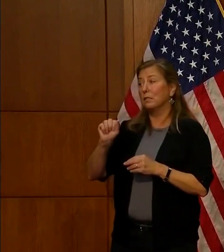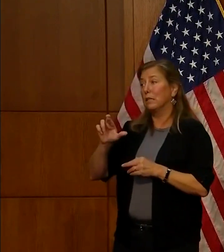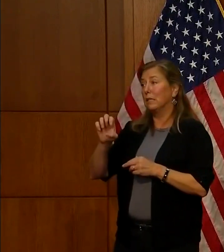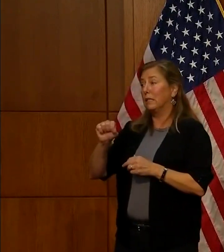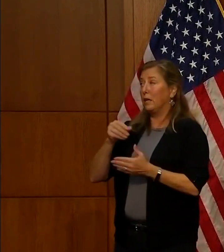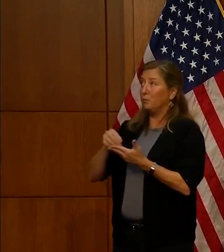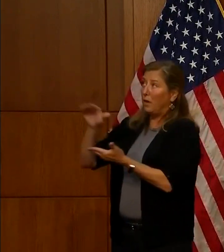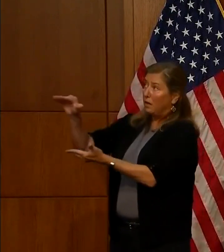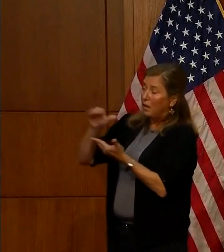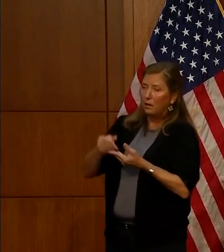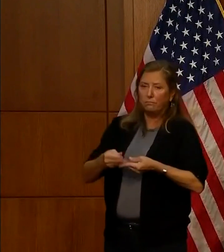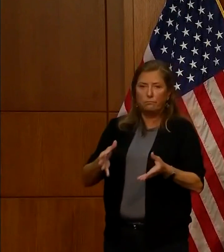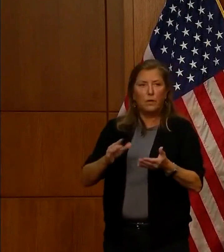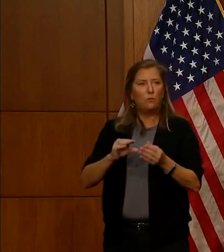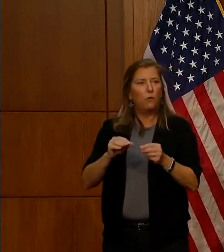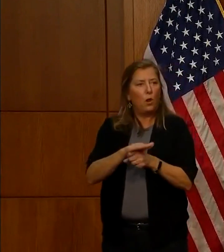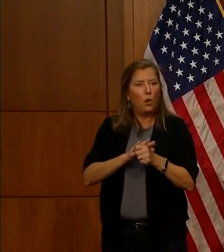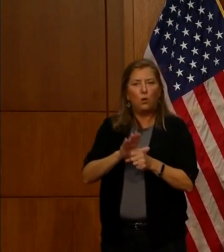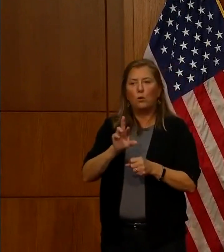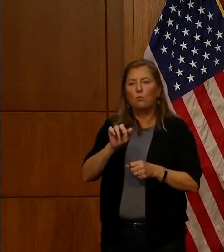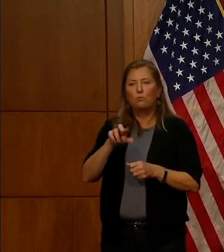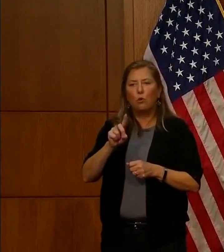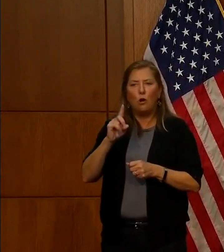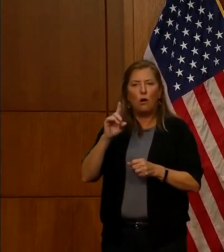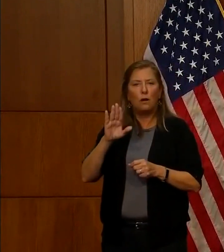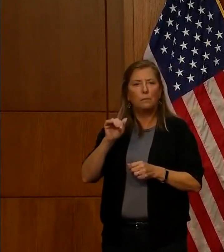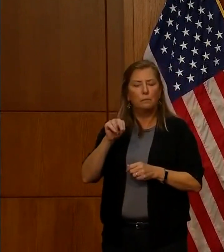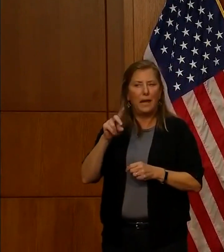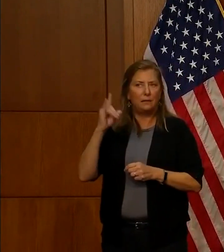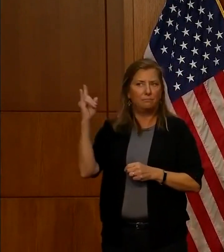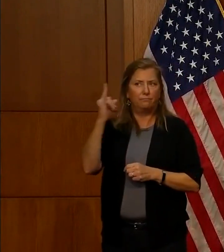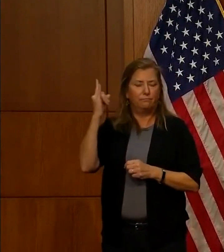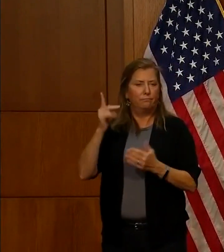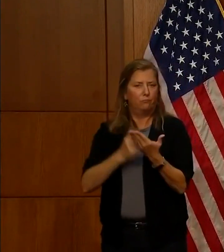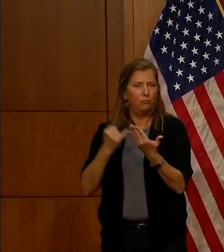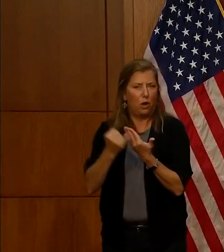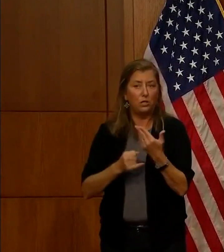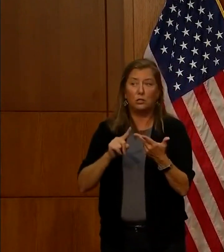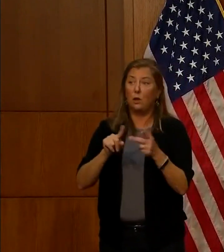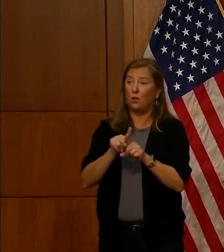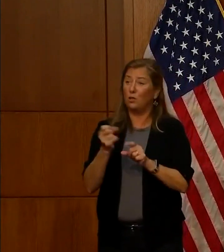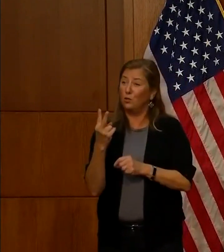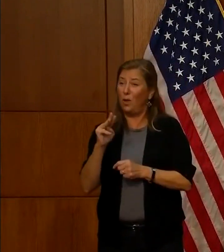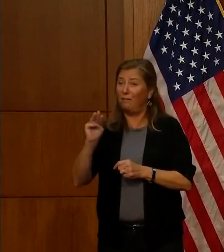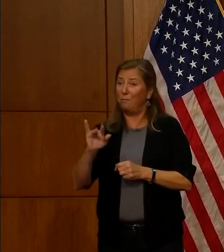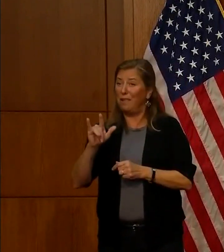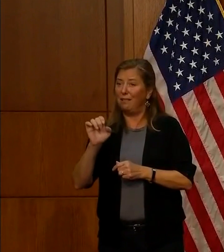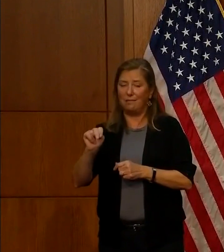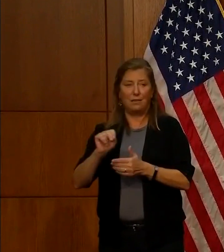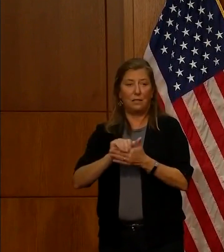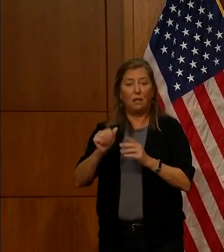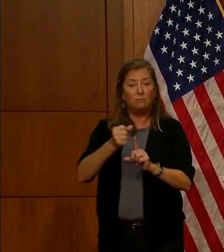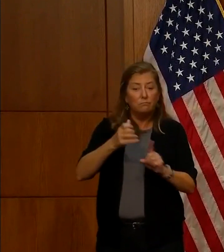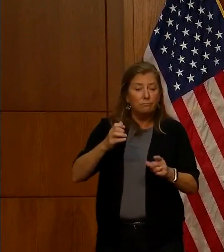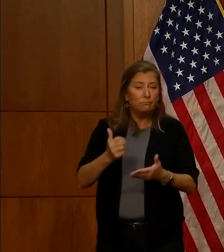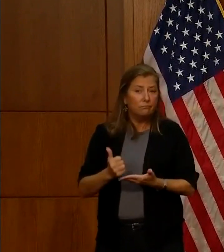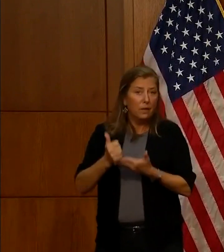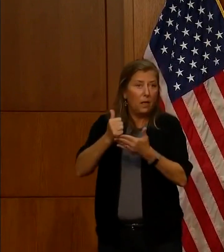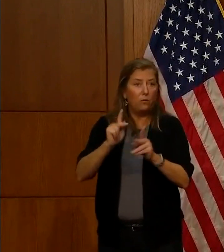THIRTY MILLION DOLLARS AND CARES FUND INTO FAST TRACK LOCAL BROADBAND PROJECTS AND